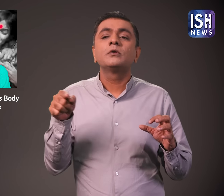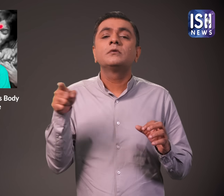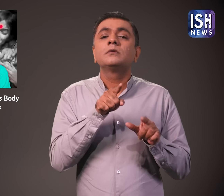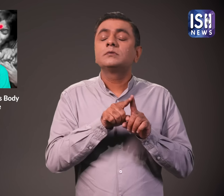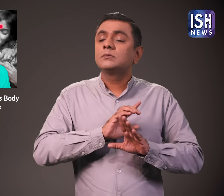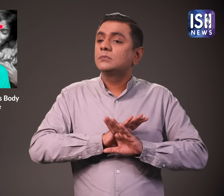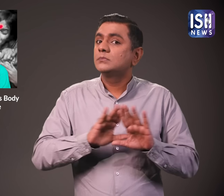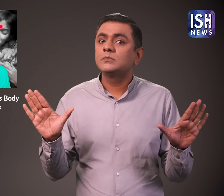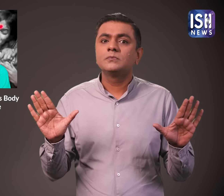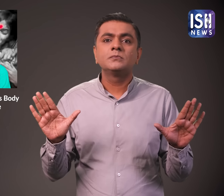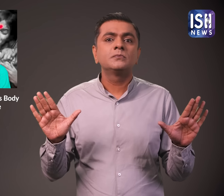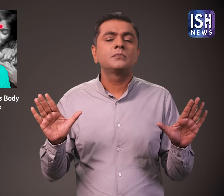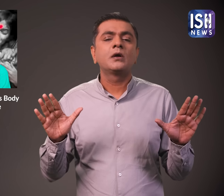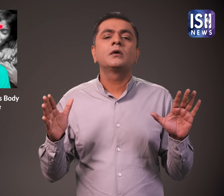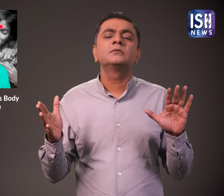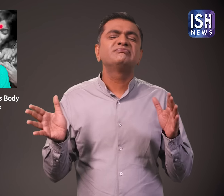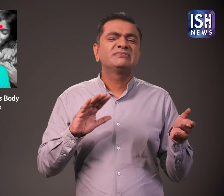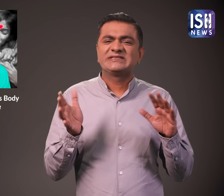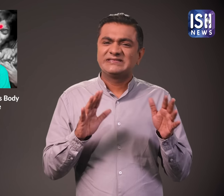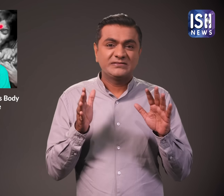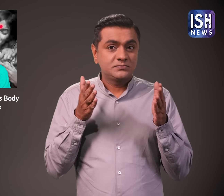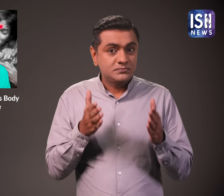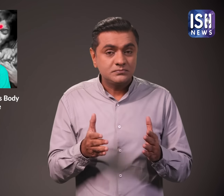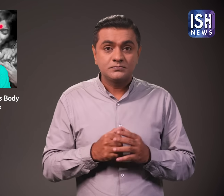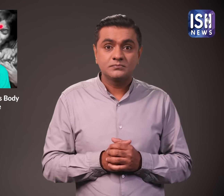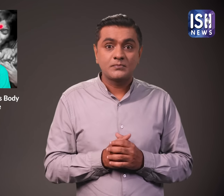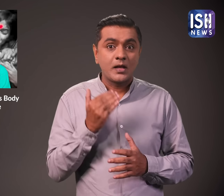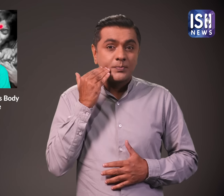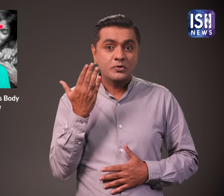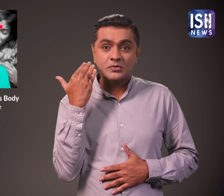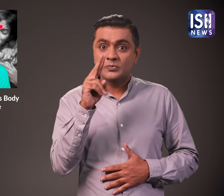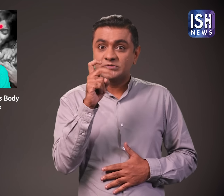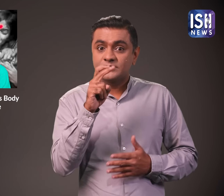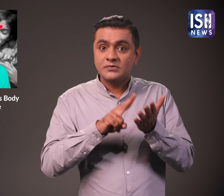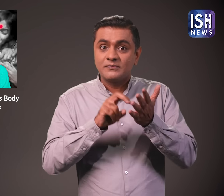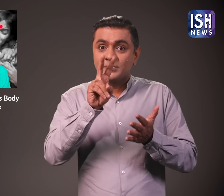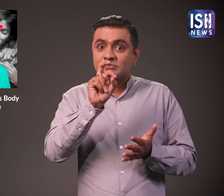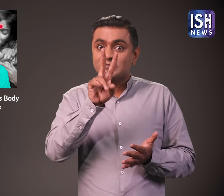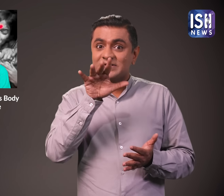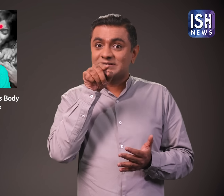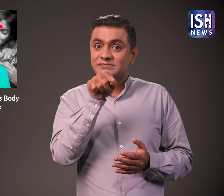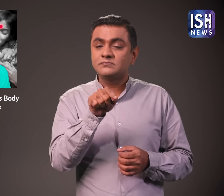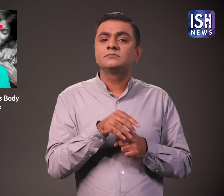He threatened both of them to stay away from each other. The tension was rising. On 27th November 2025,